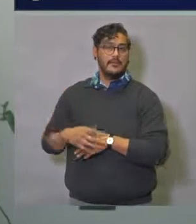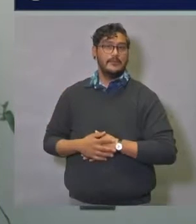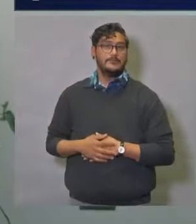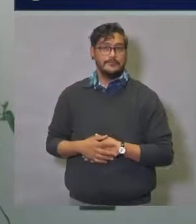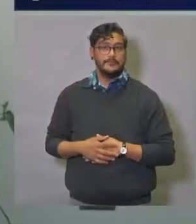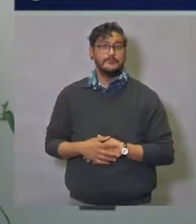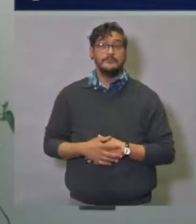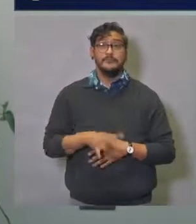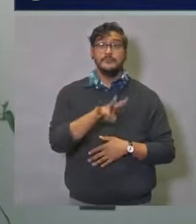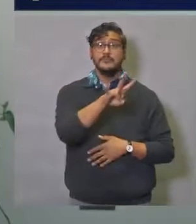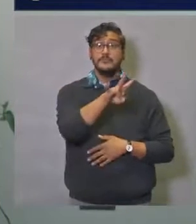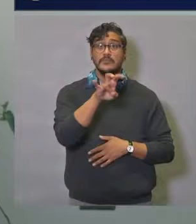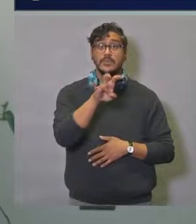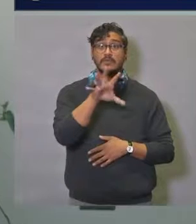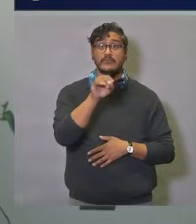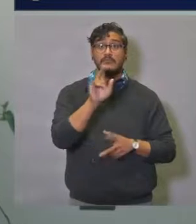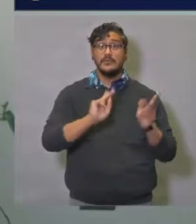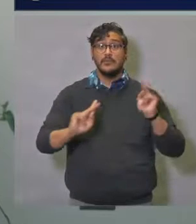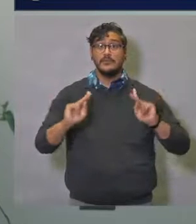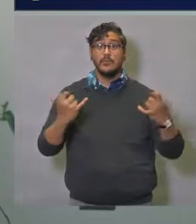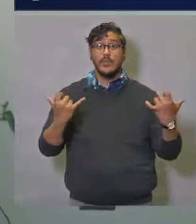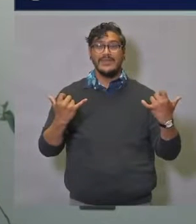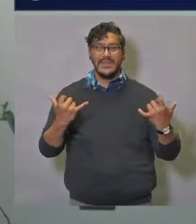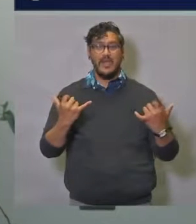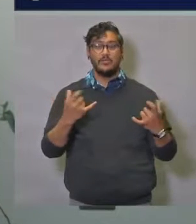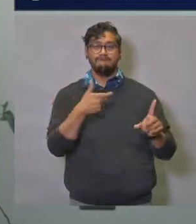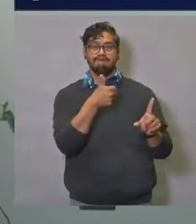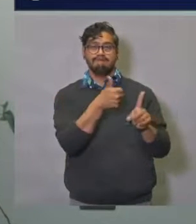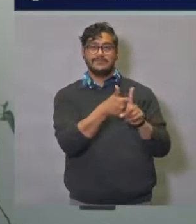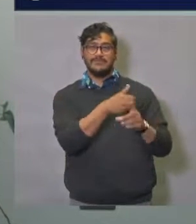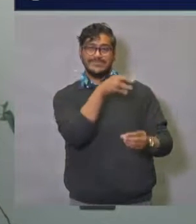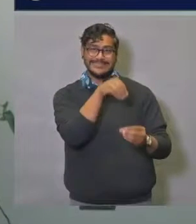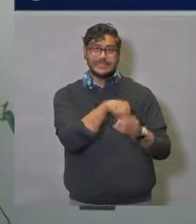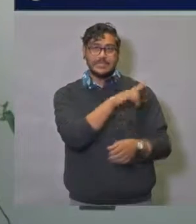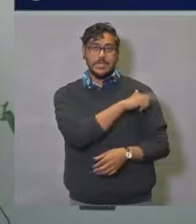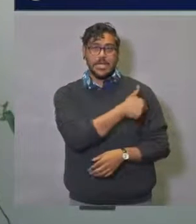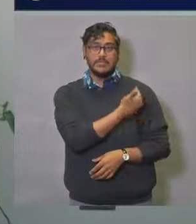AND 11,000 80 CASES REPORTED BY THE CITY OF PASADENA.